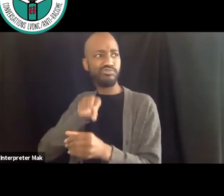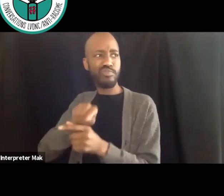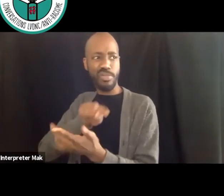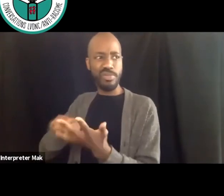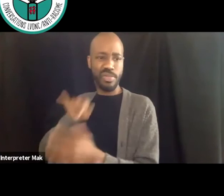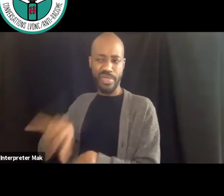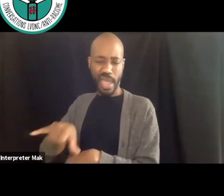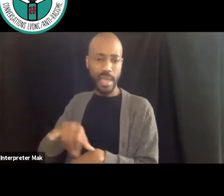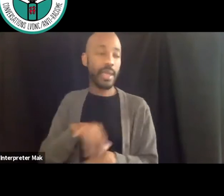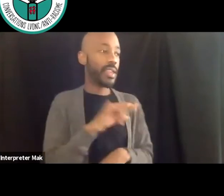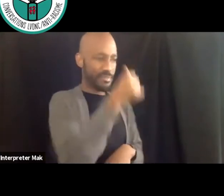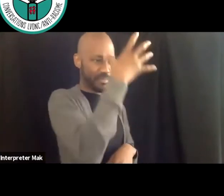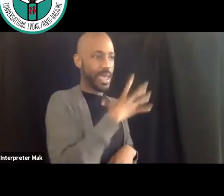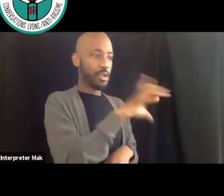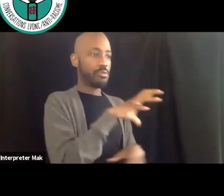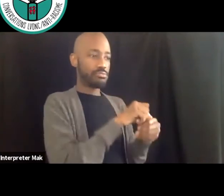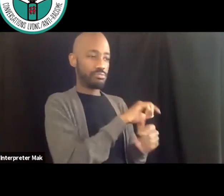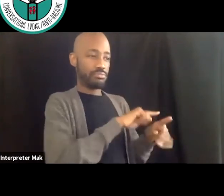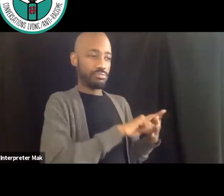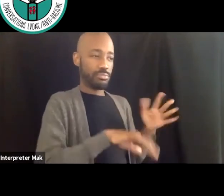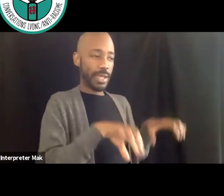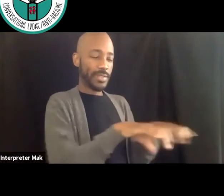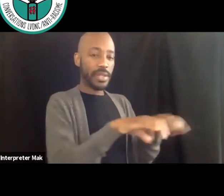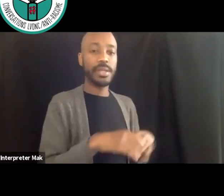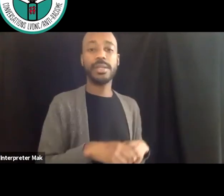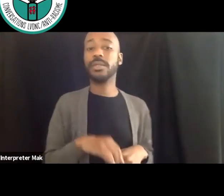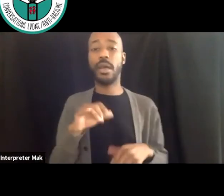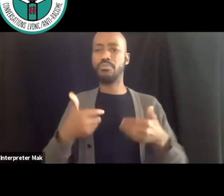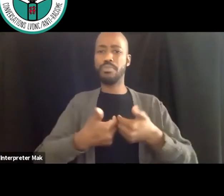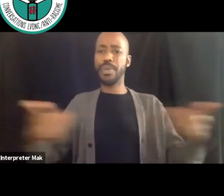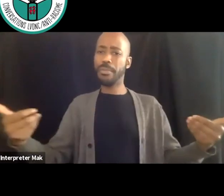if you are a man these are activities you take part in. So completely separate,